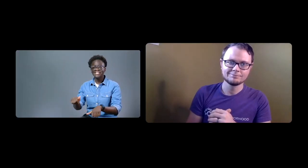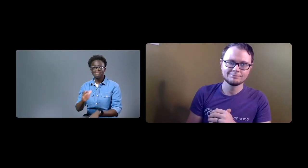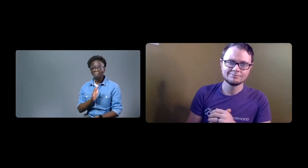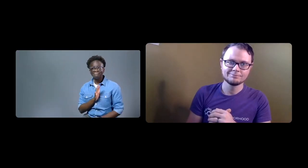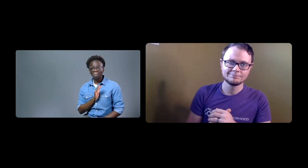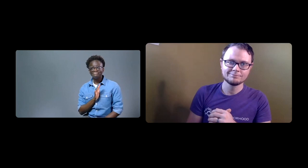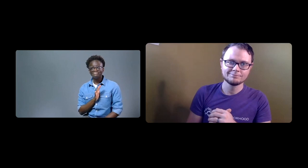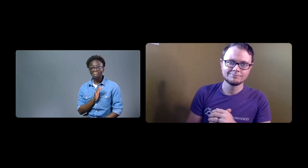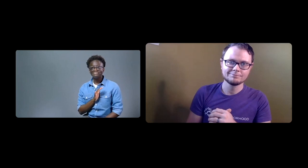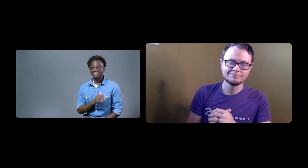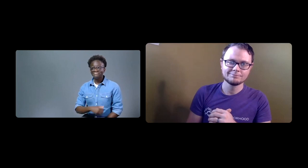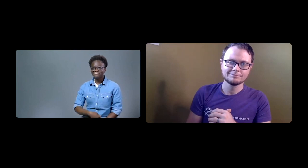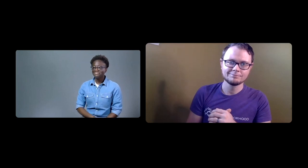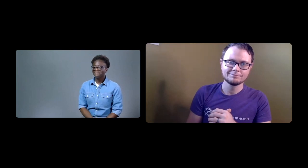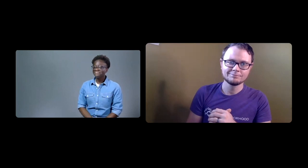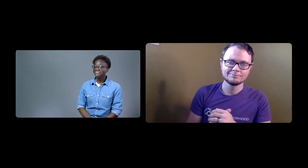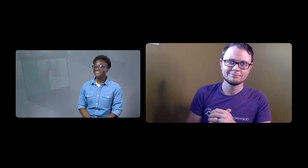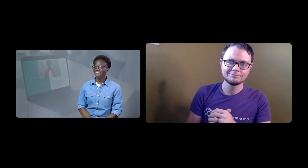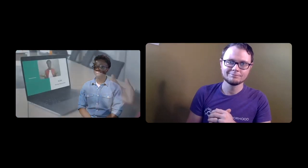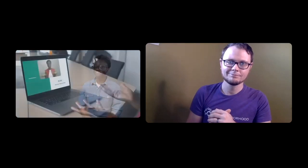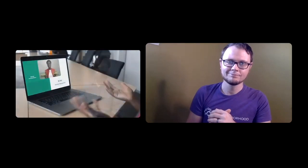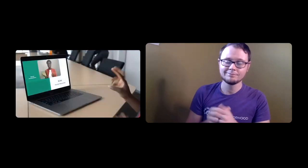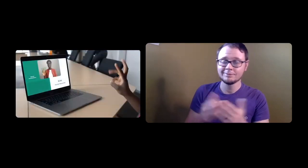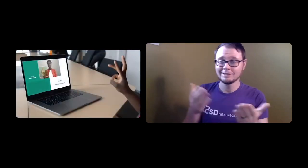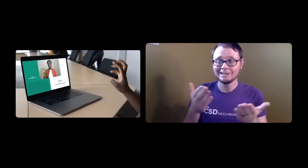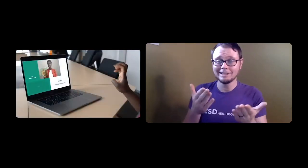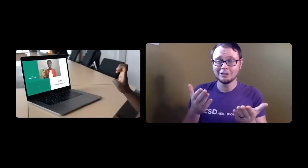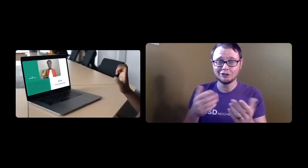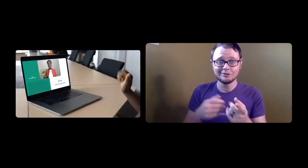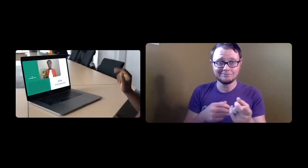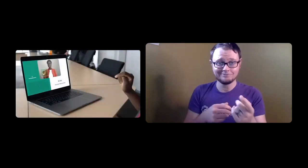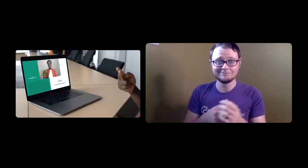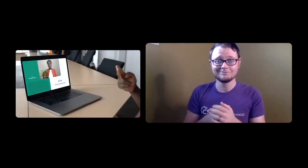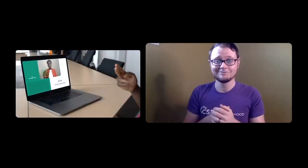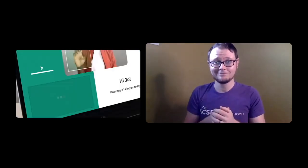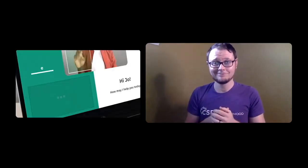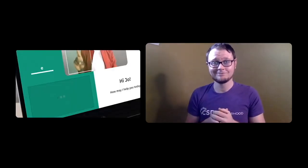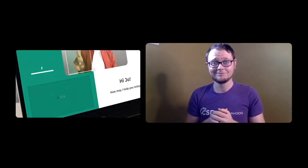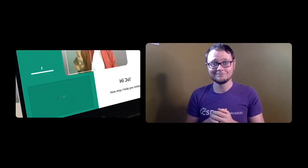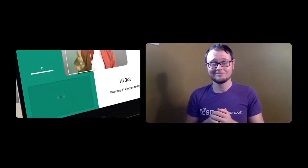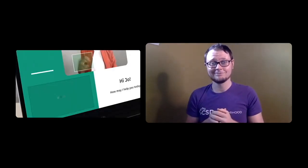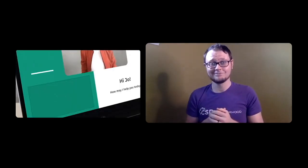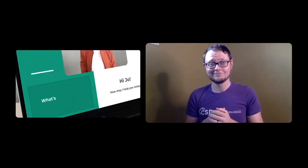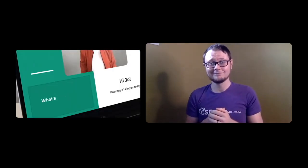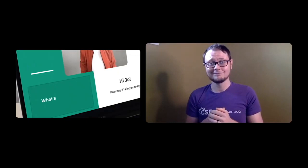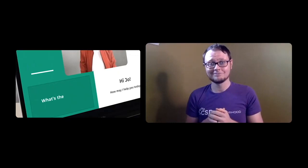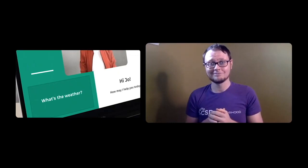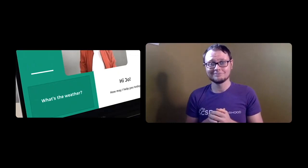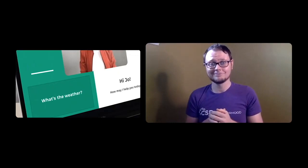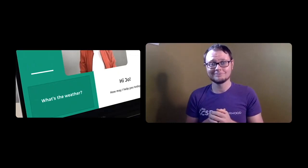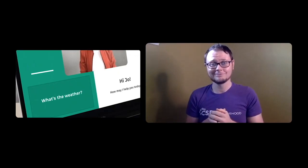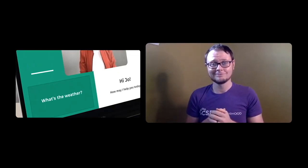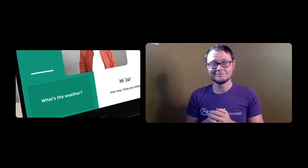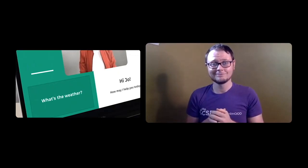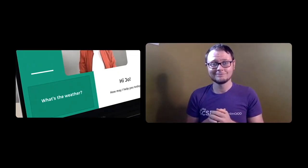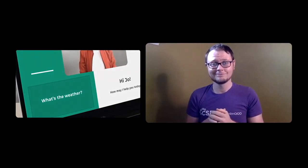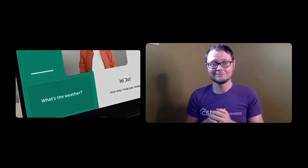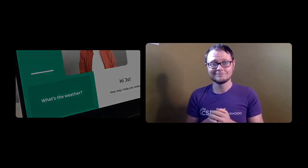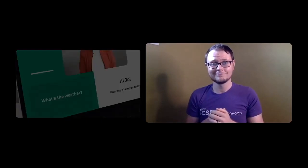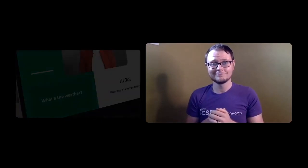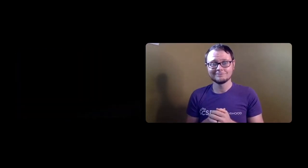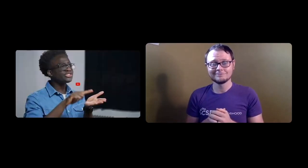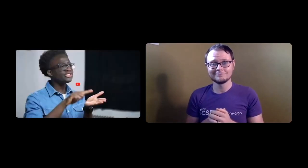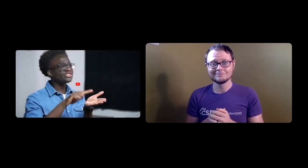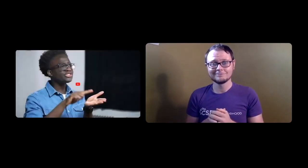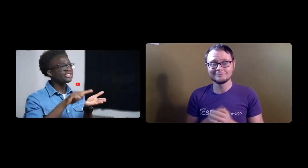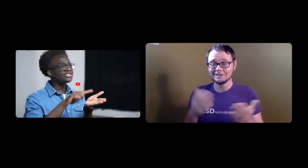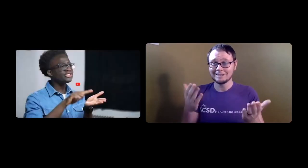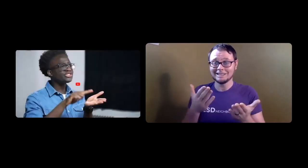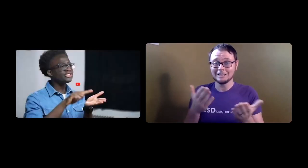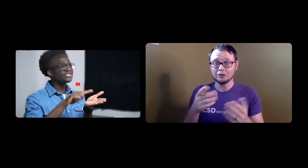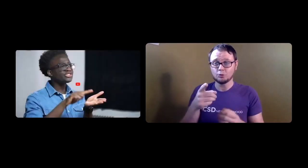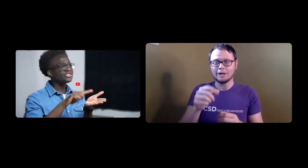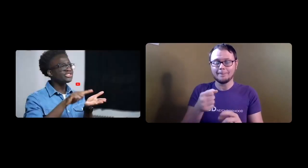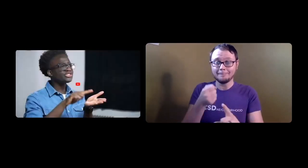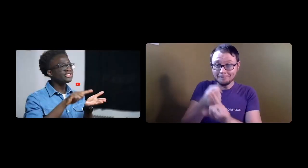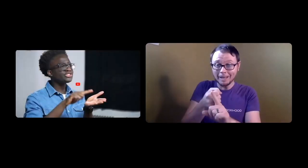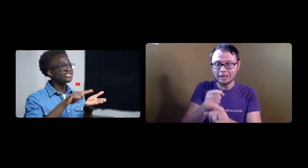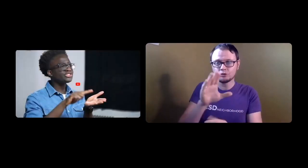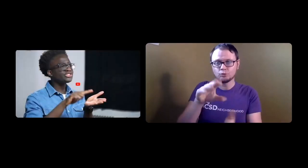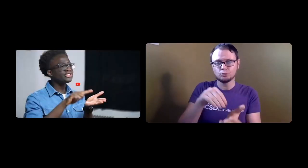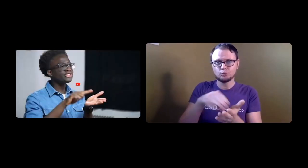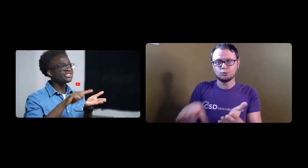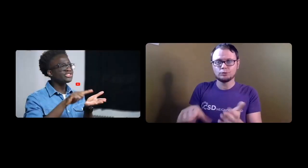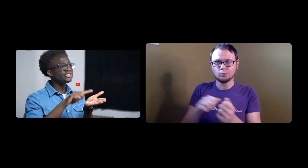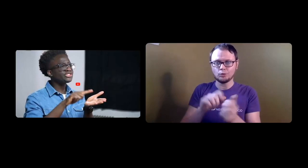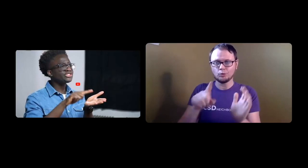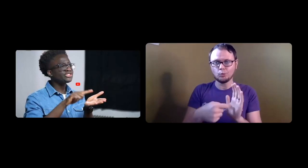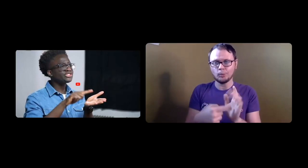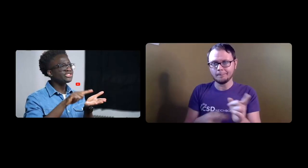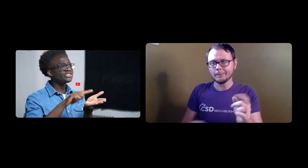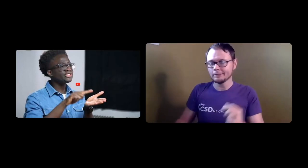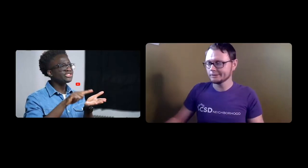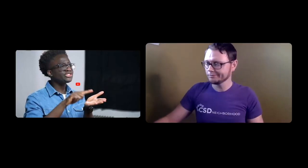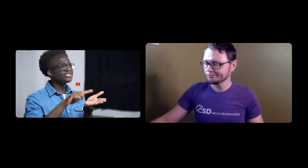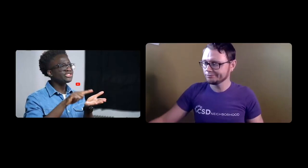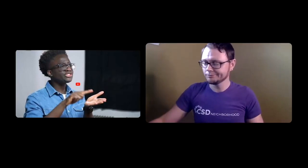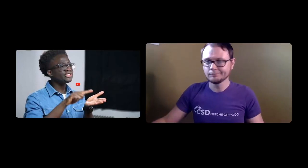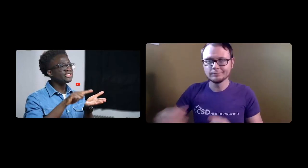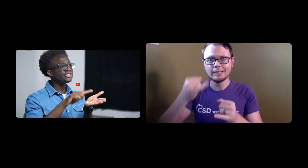What does that mean?